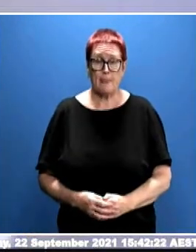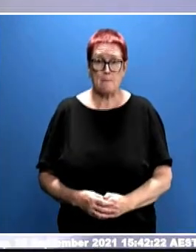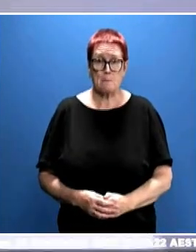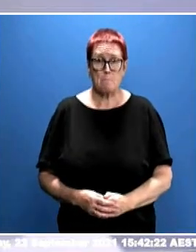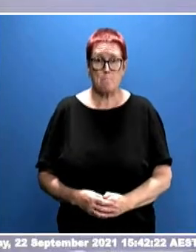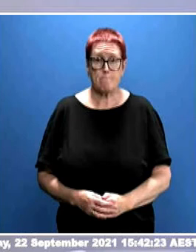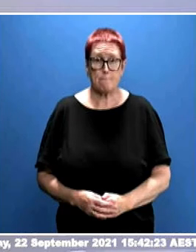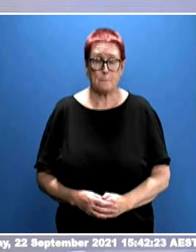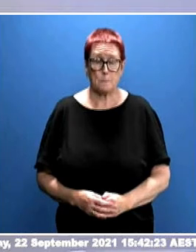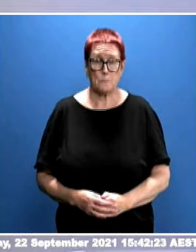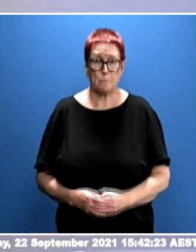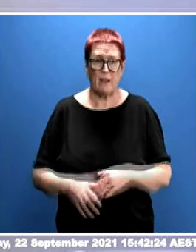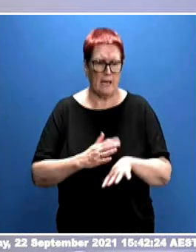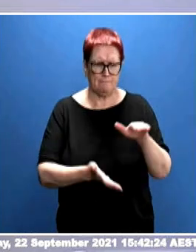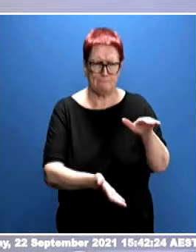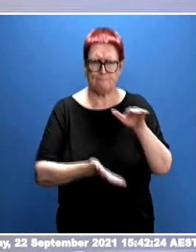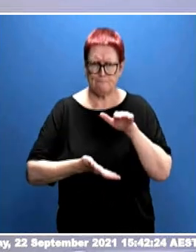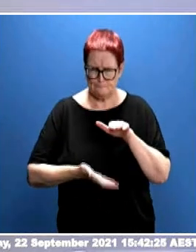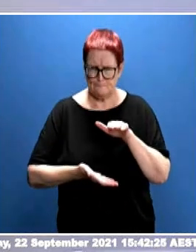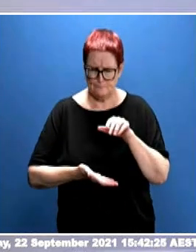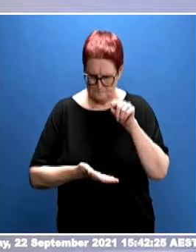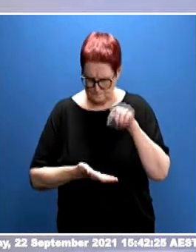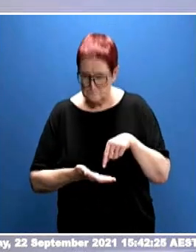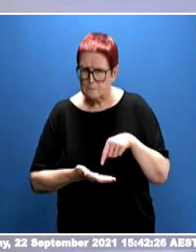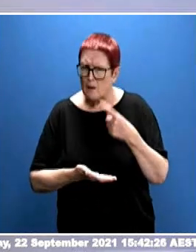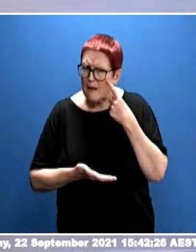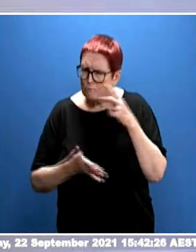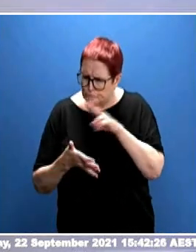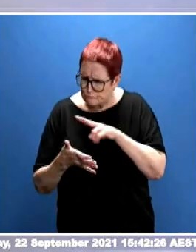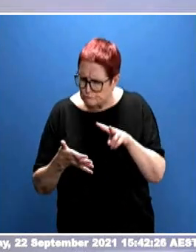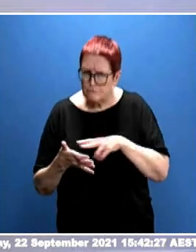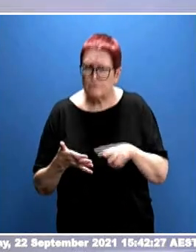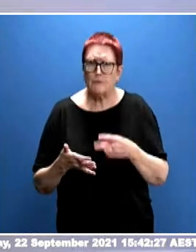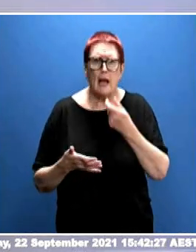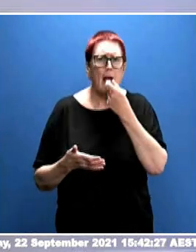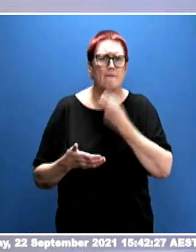of the tender bundle, we see that there are a number of grounds upon which it is